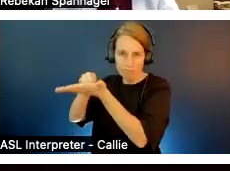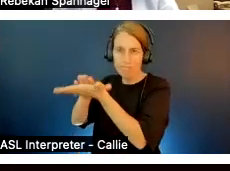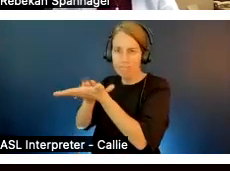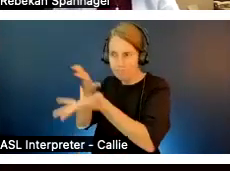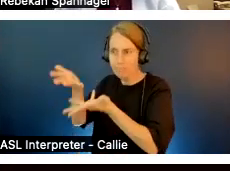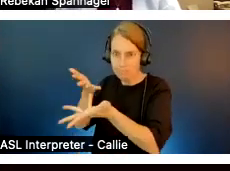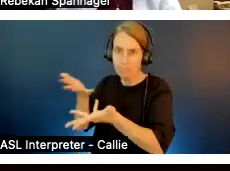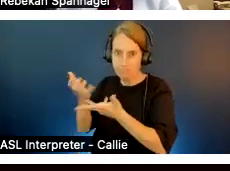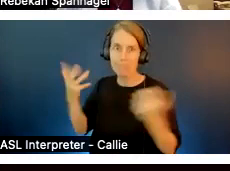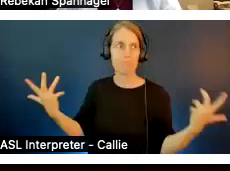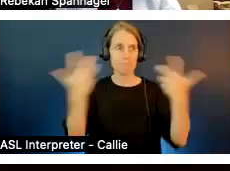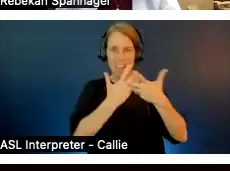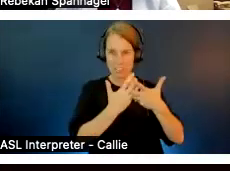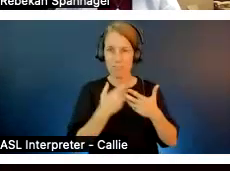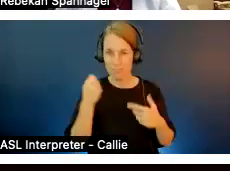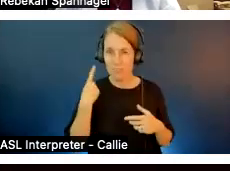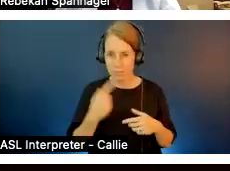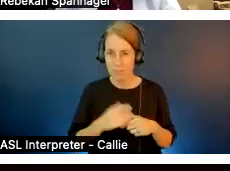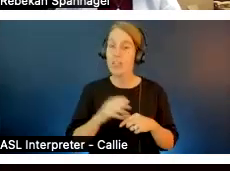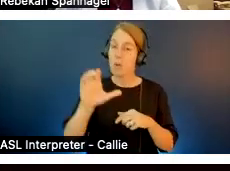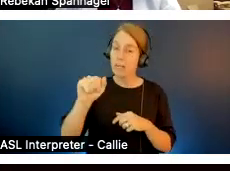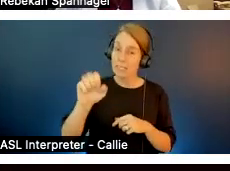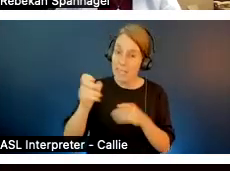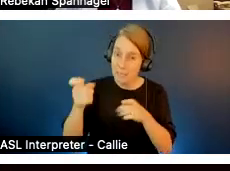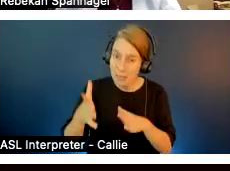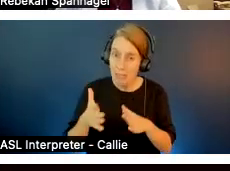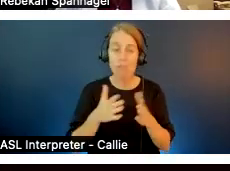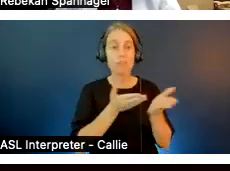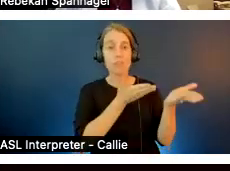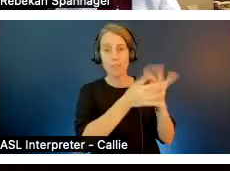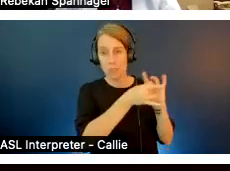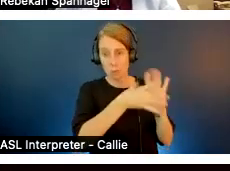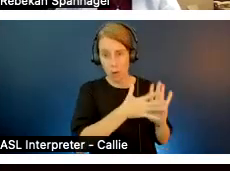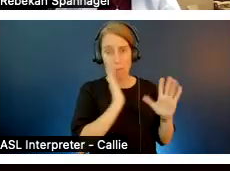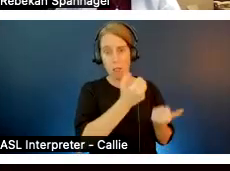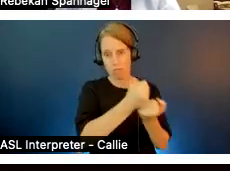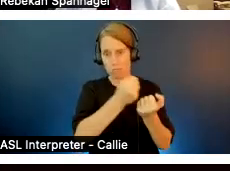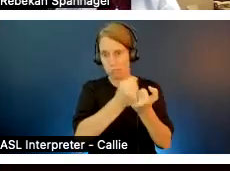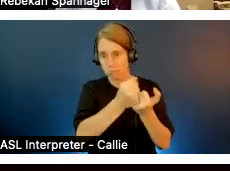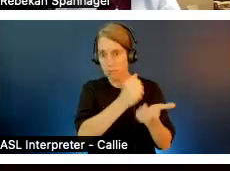but your doctors and what they're putting down in writing medicaid is one of the the um